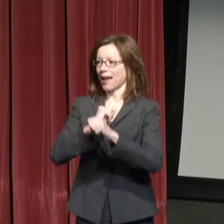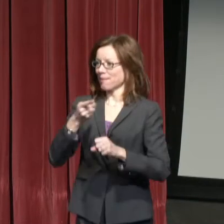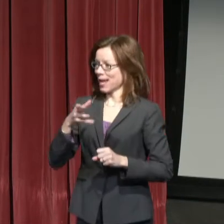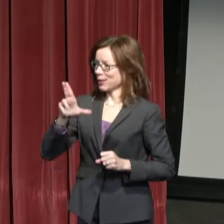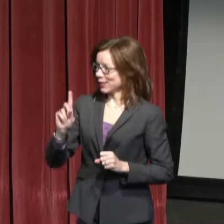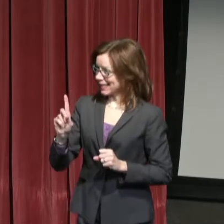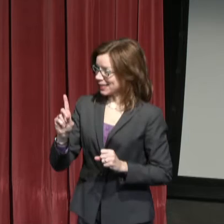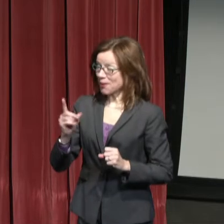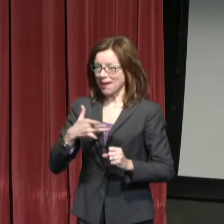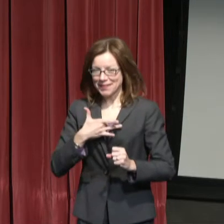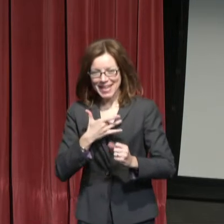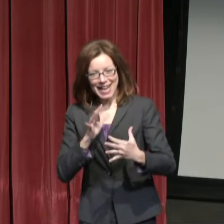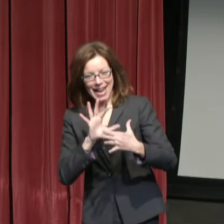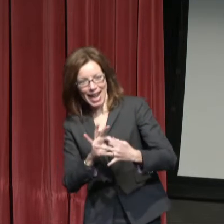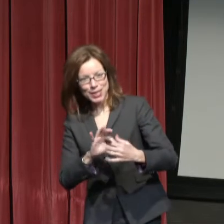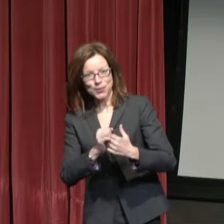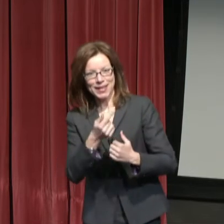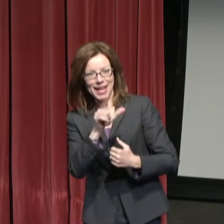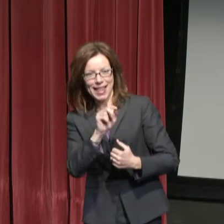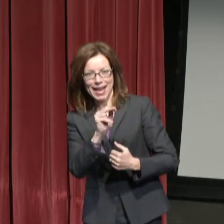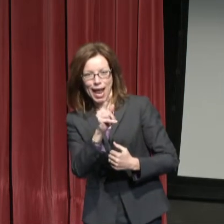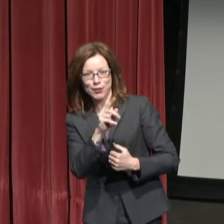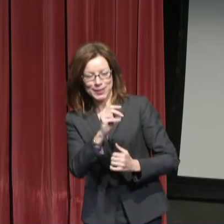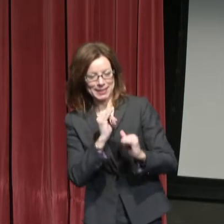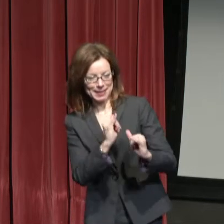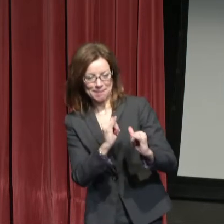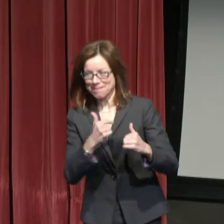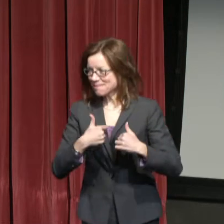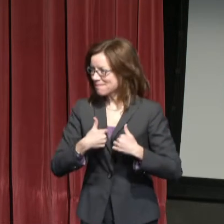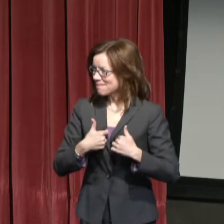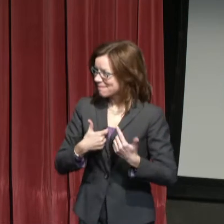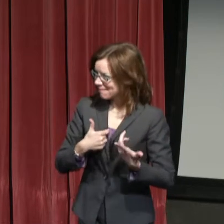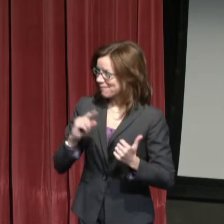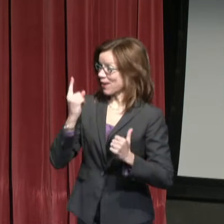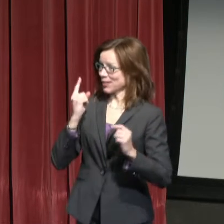So there's a little bit of a connection